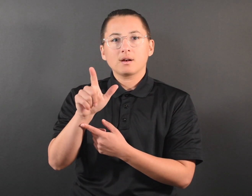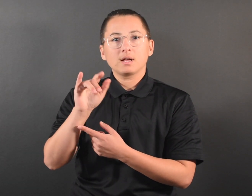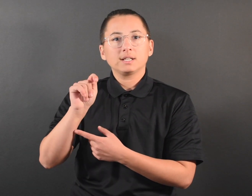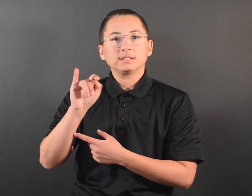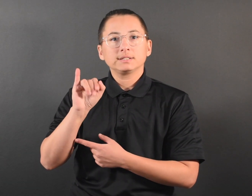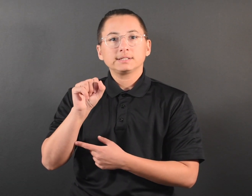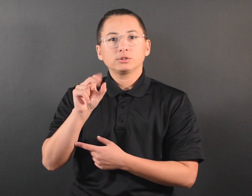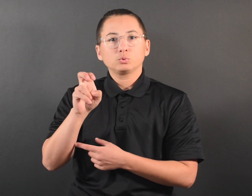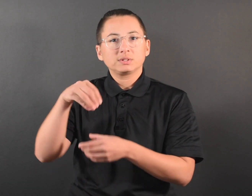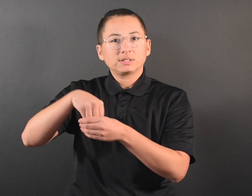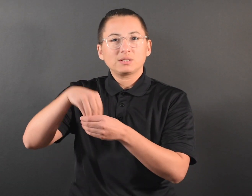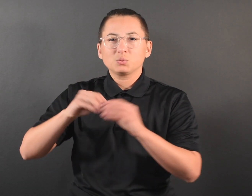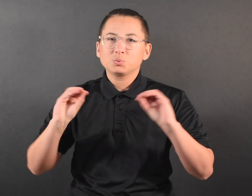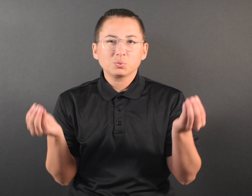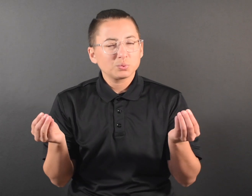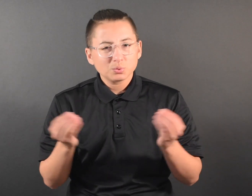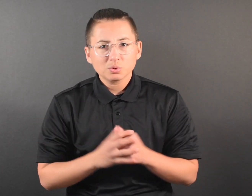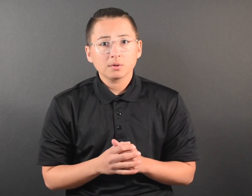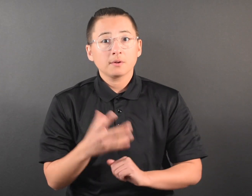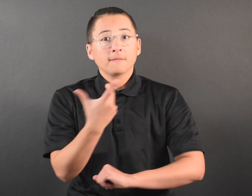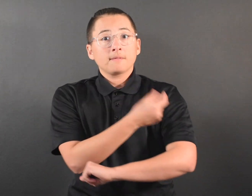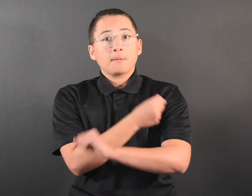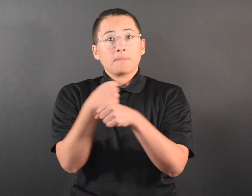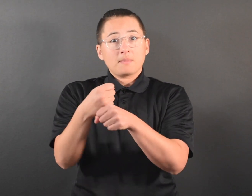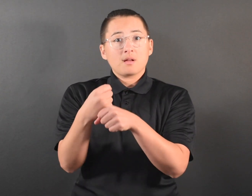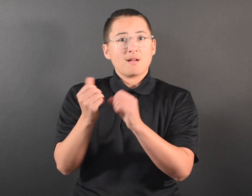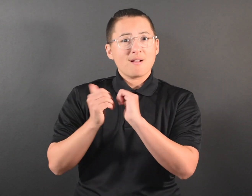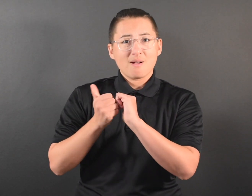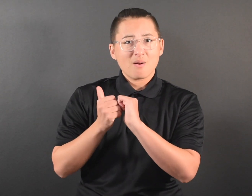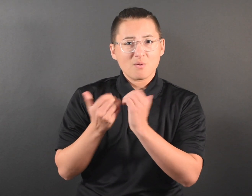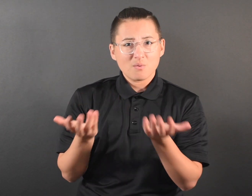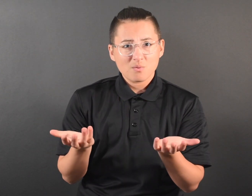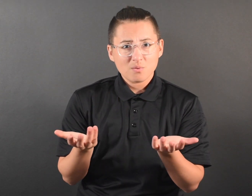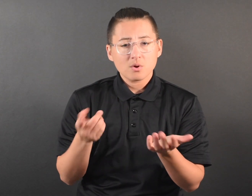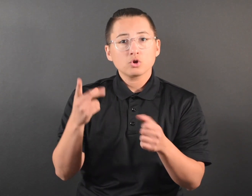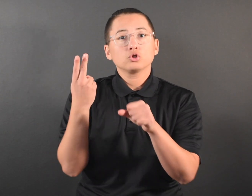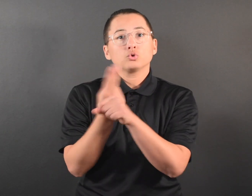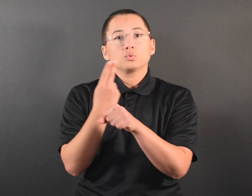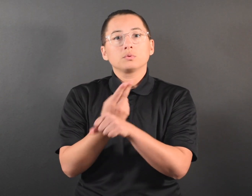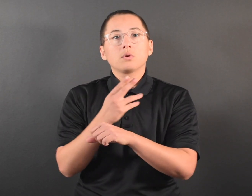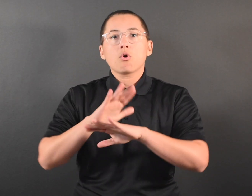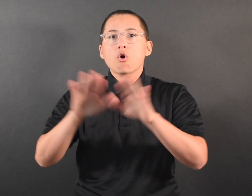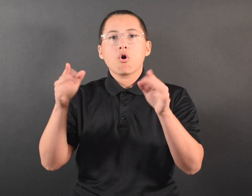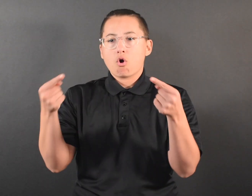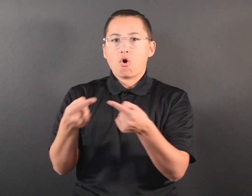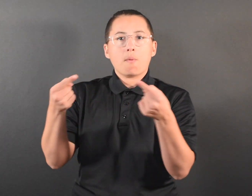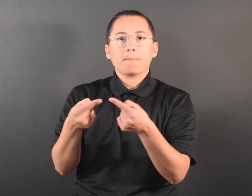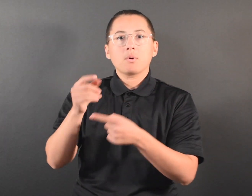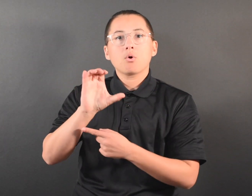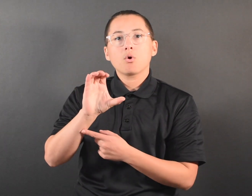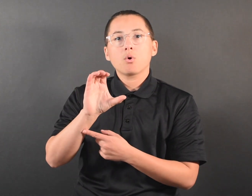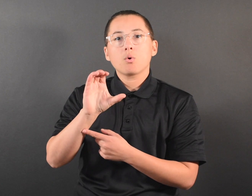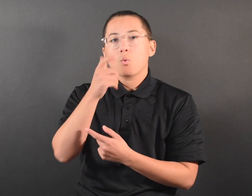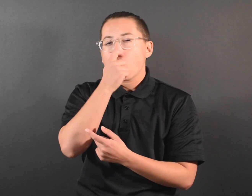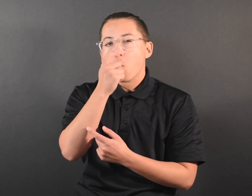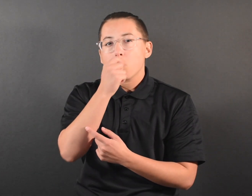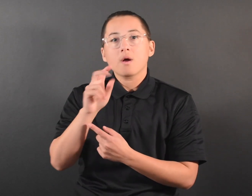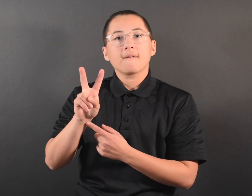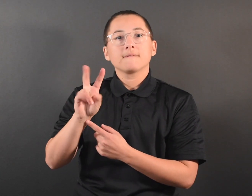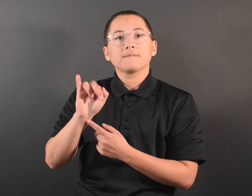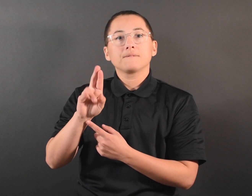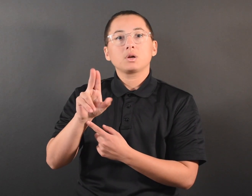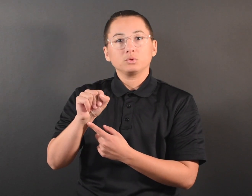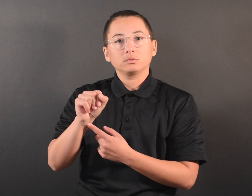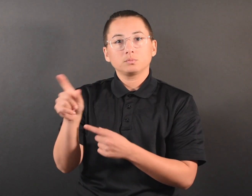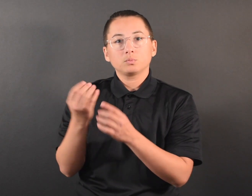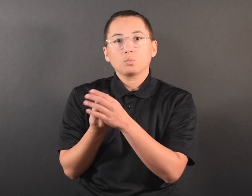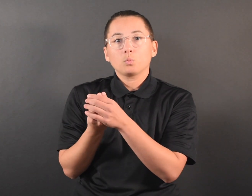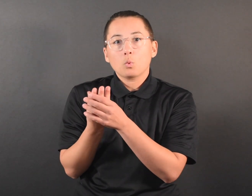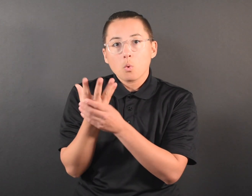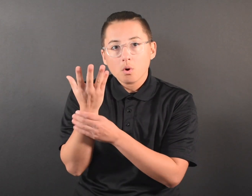This vaccine is made using a harmless cold virus, called an adenovirus. The cold virus is grown